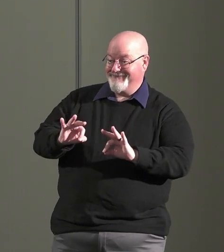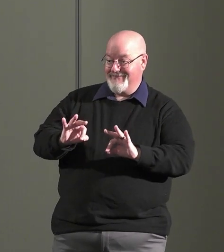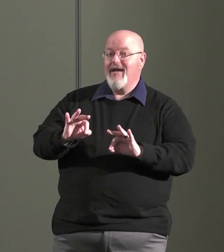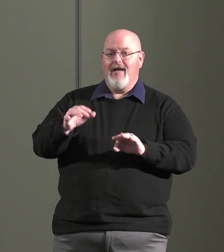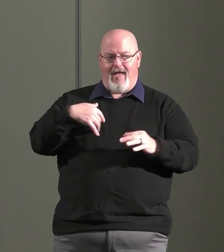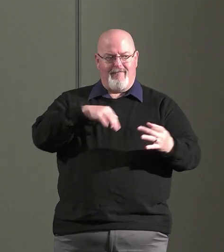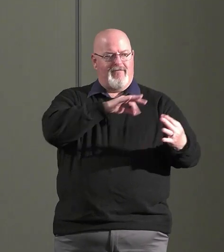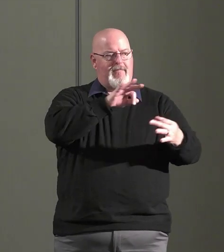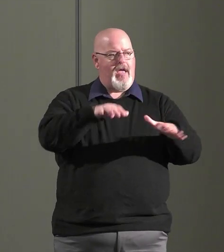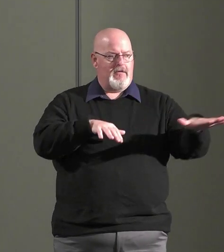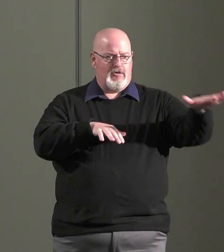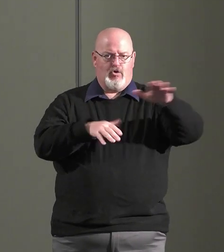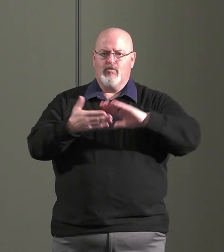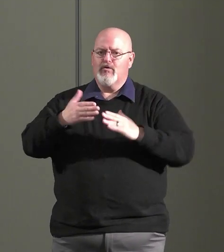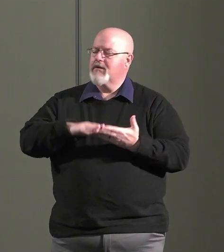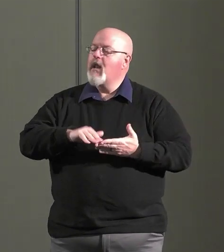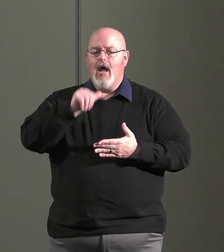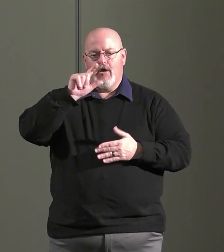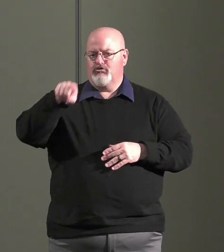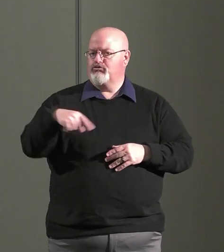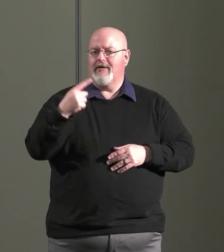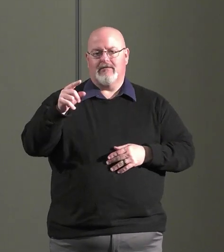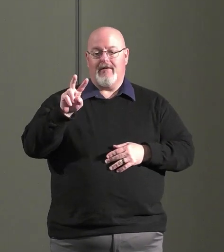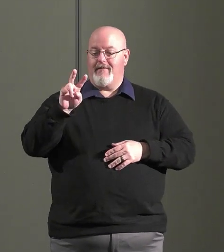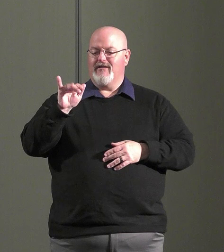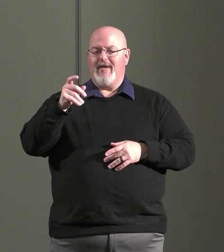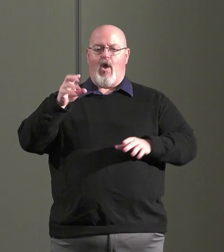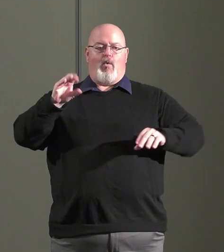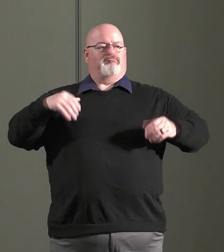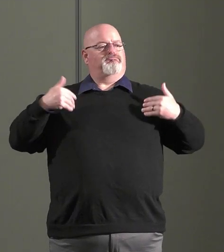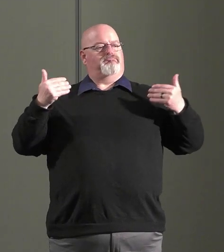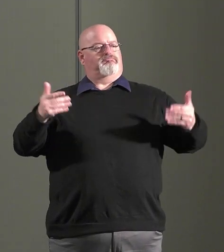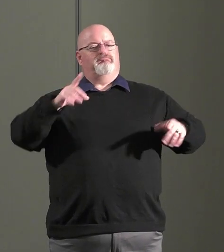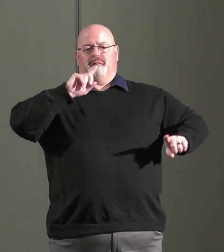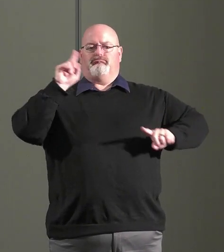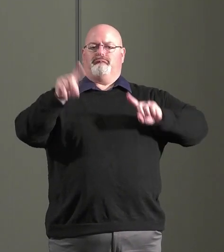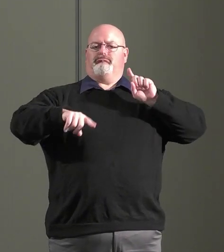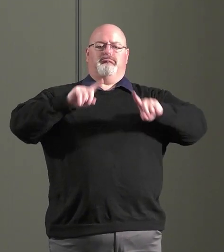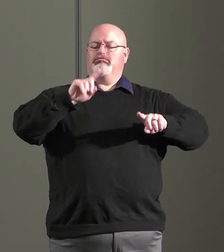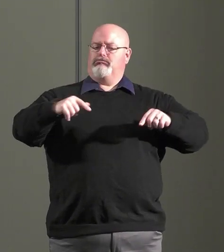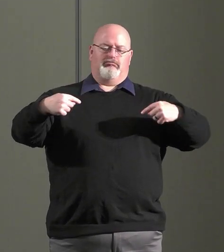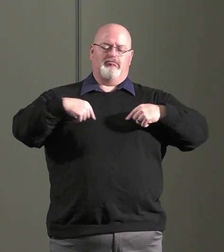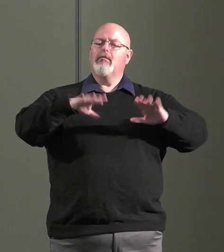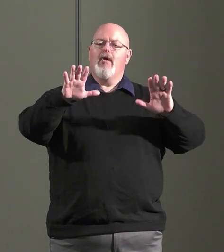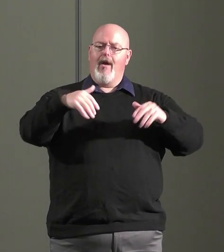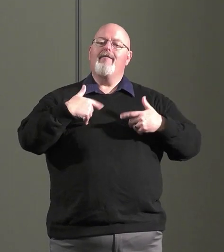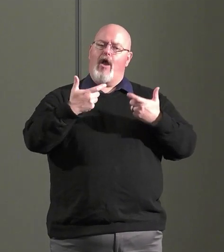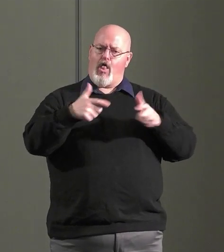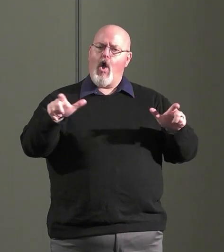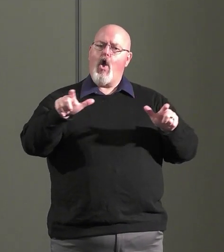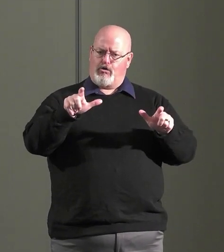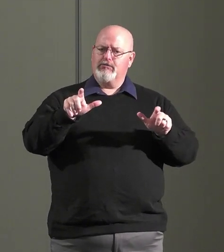the community not just Vispero dictates it is all of us. Vispero has a large input we've chosen to